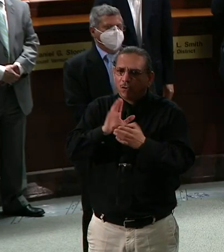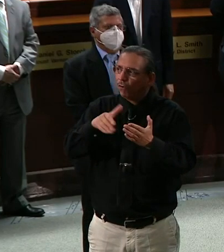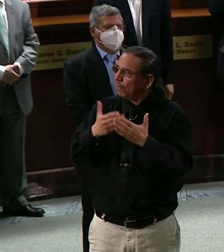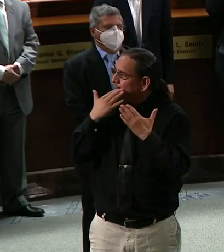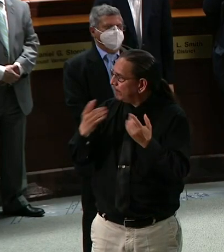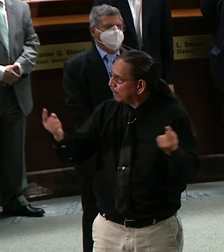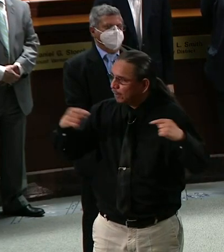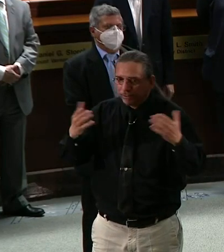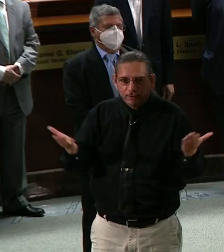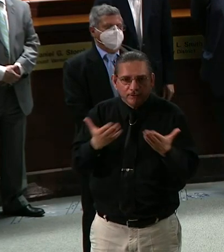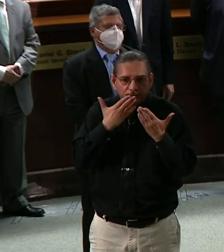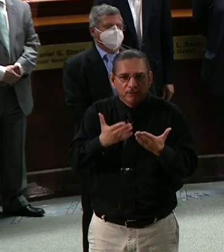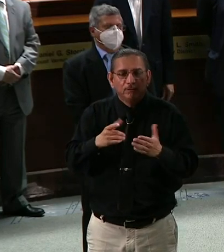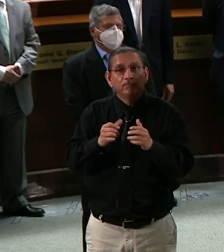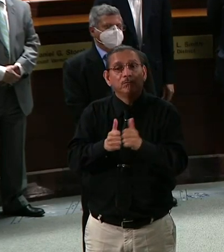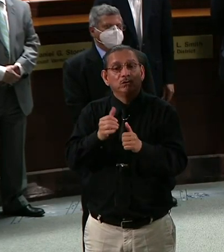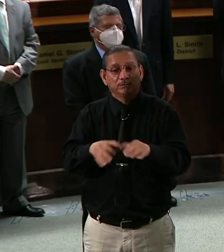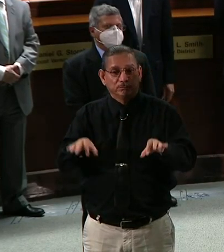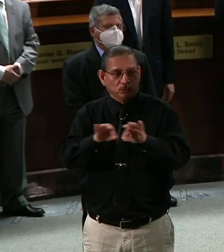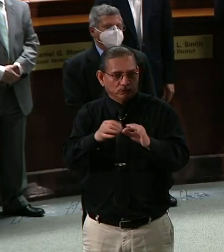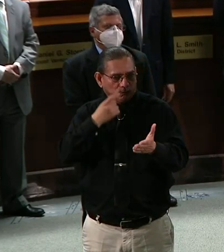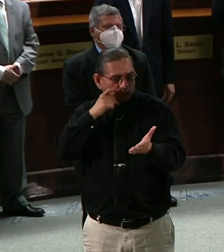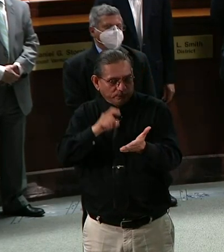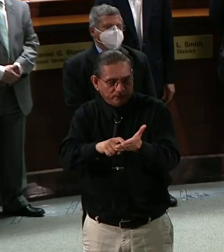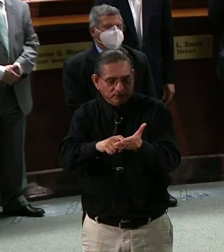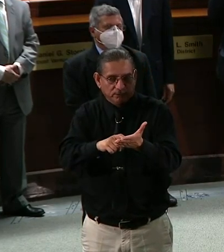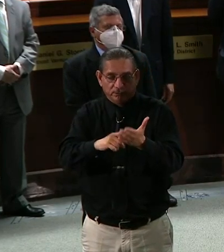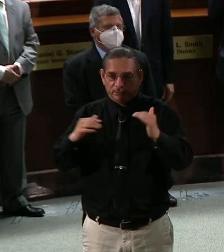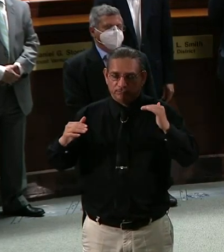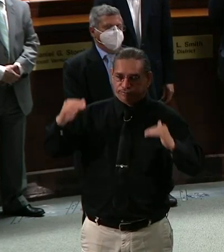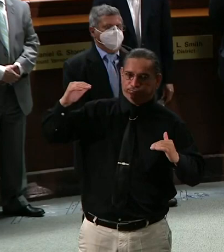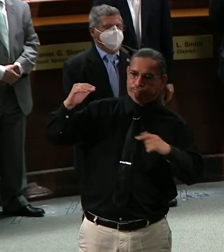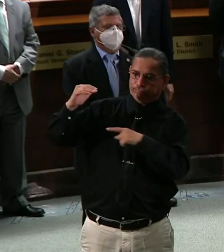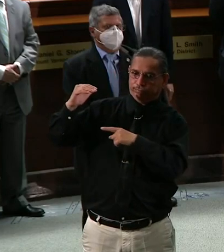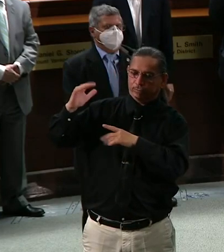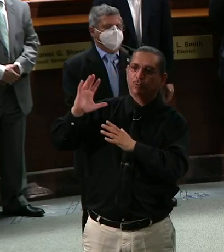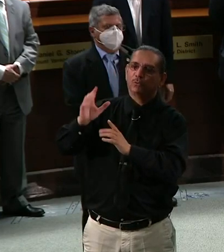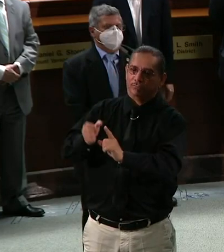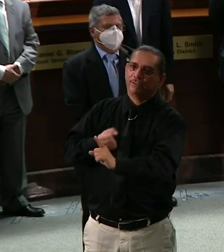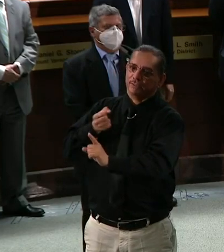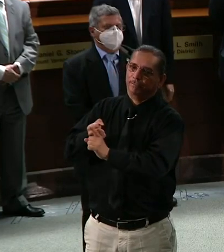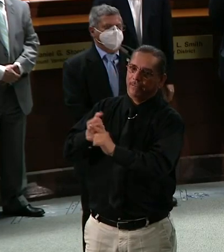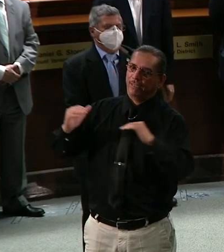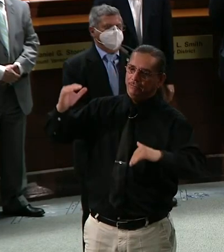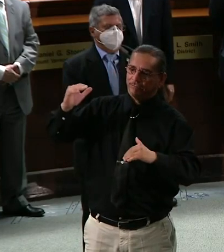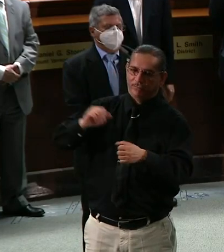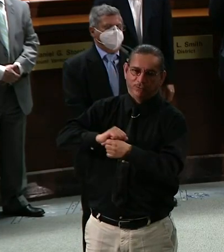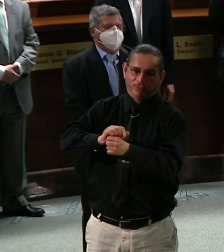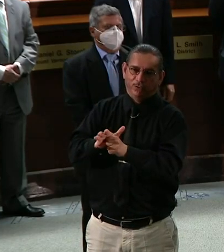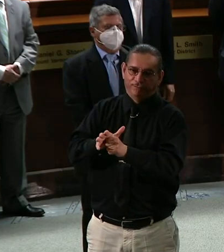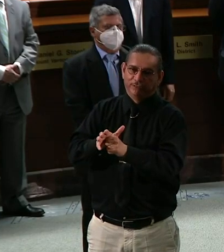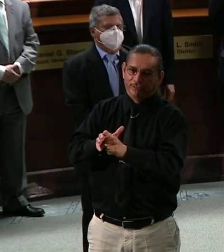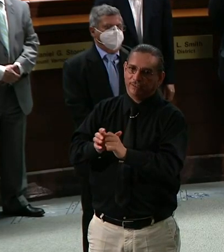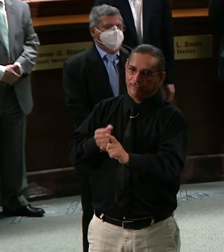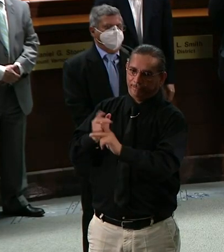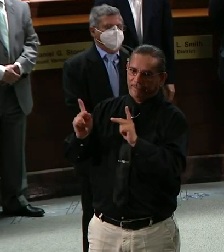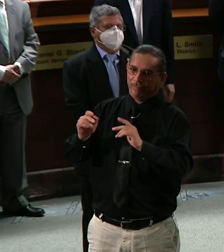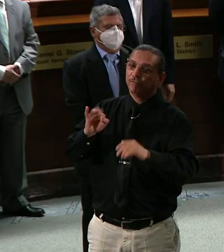TODAY IN FAIRFAX COUNTY. AND MOST IMPORTANTLY OUR FOR RECOGNIZING THE DISPROPORTIONATE